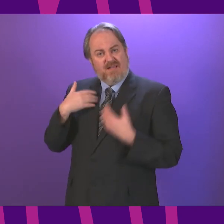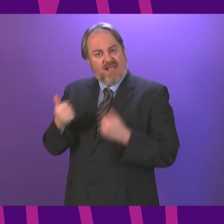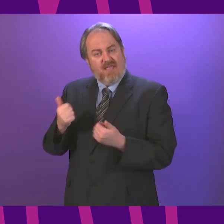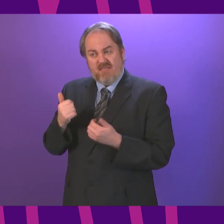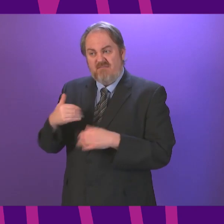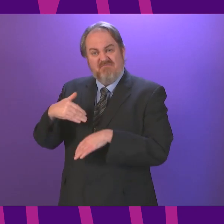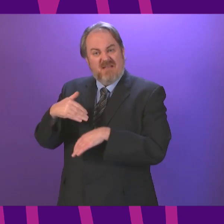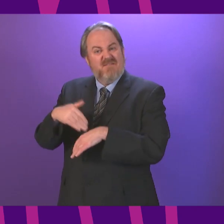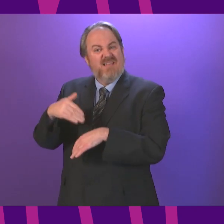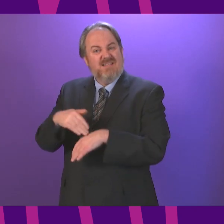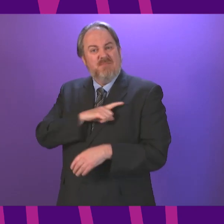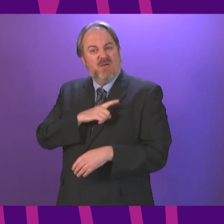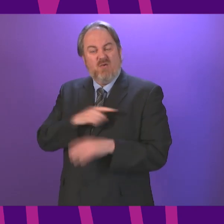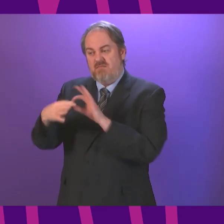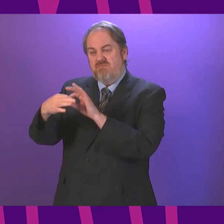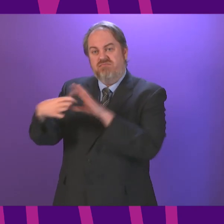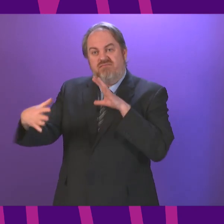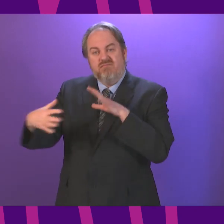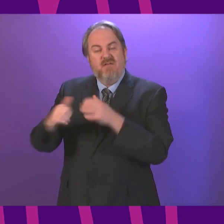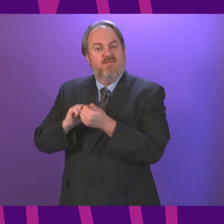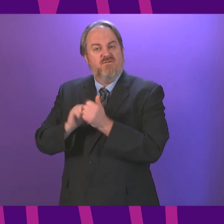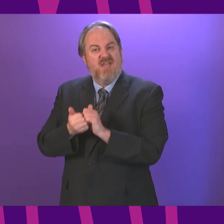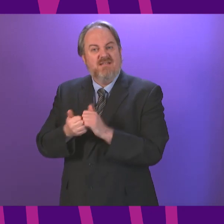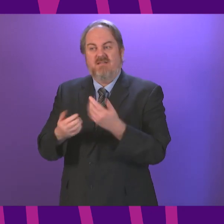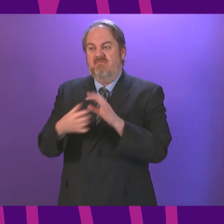grandparents and families, and that we take that holistic approach. Therefore, for example,